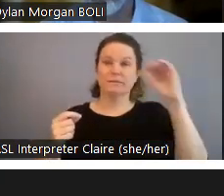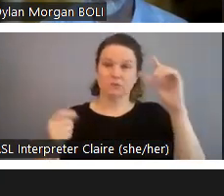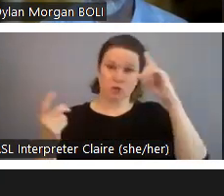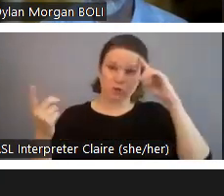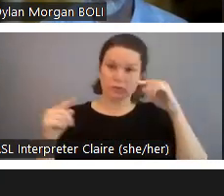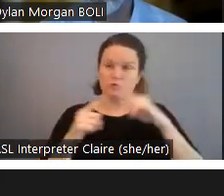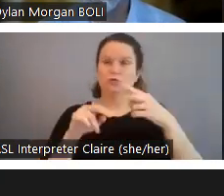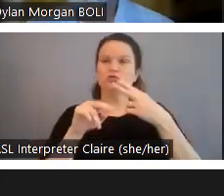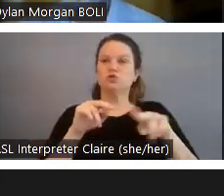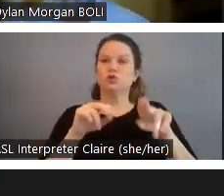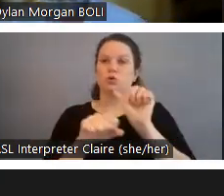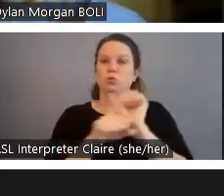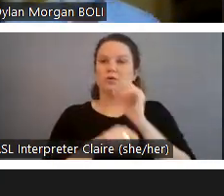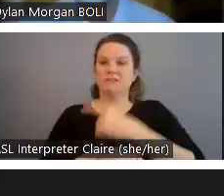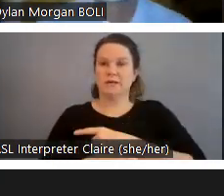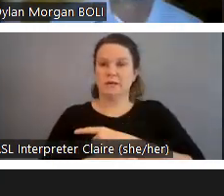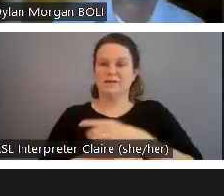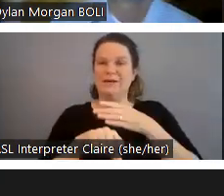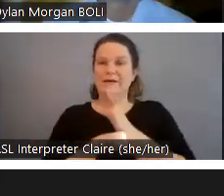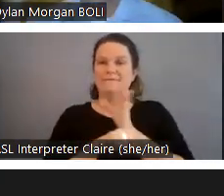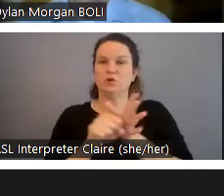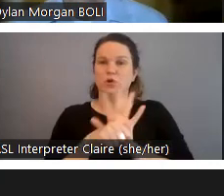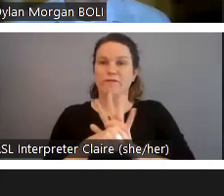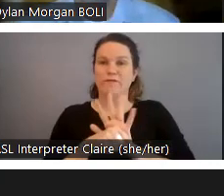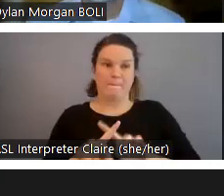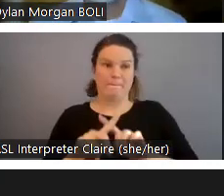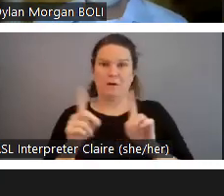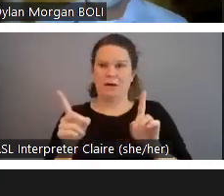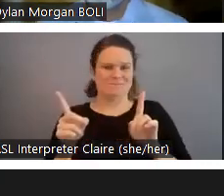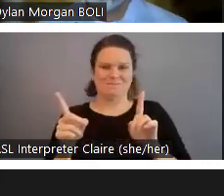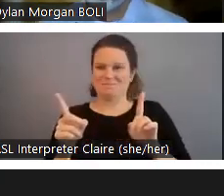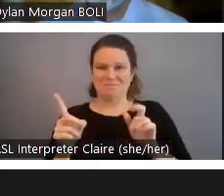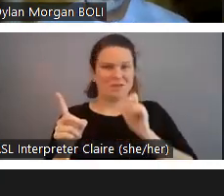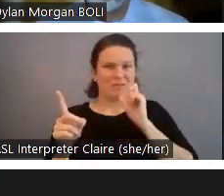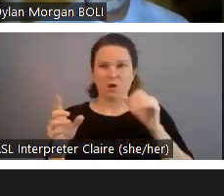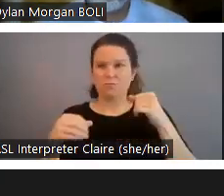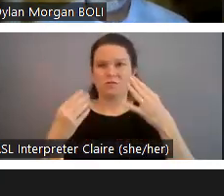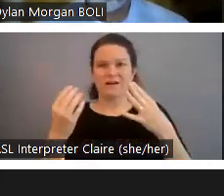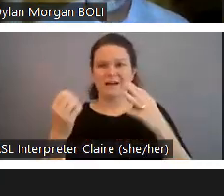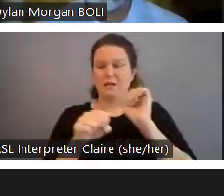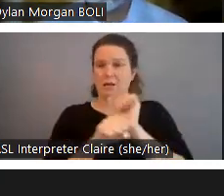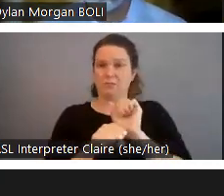for returning to work post-COVID, yet does